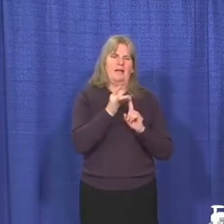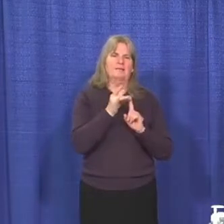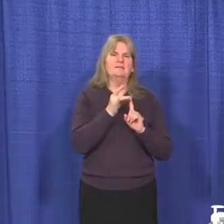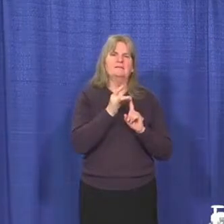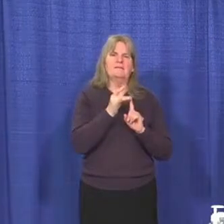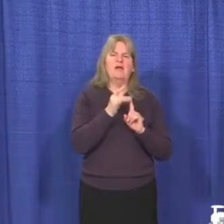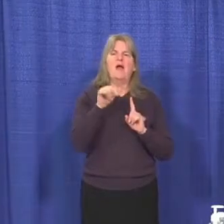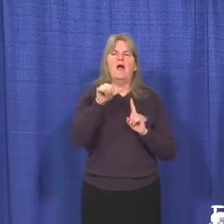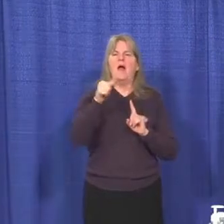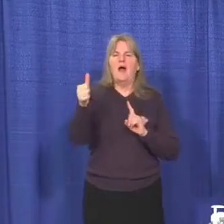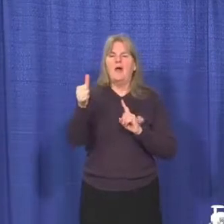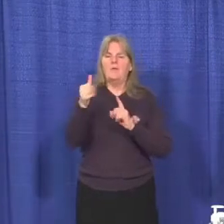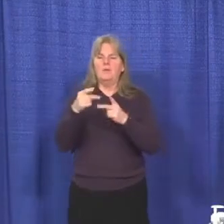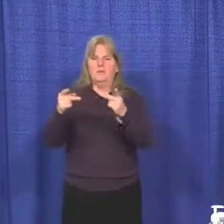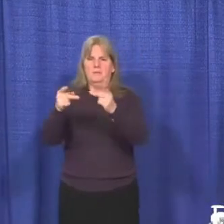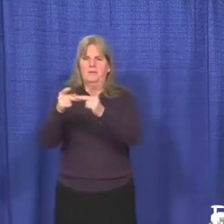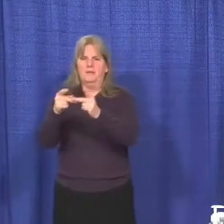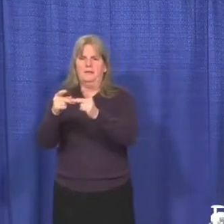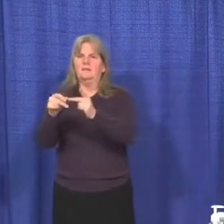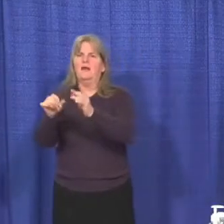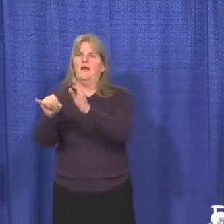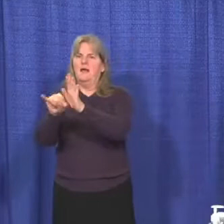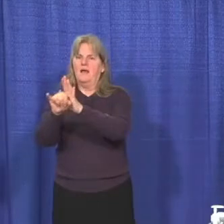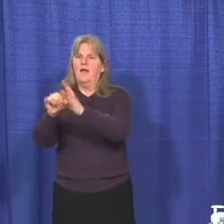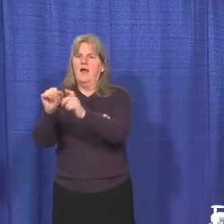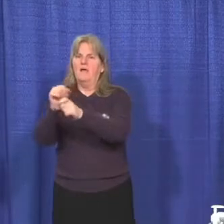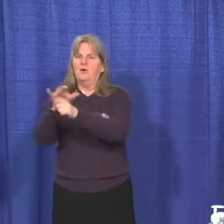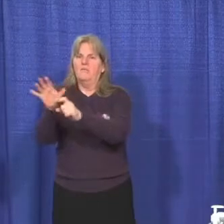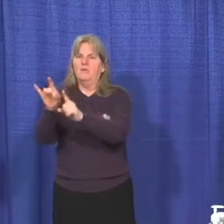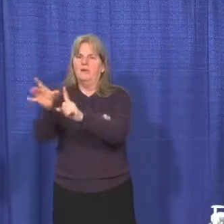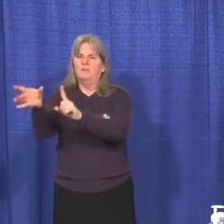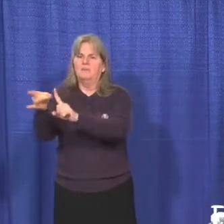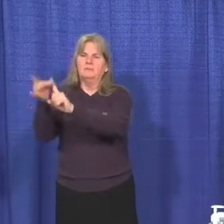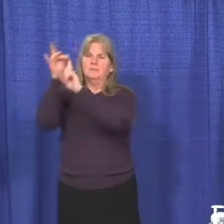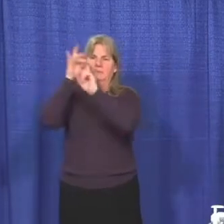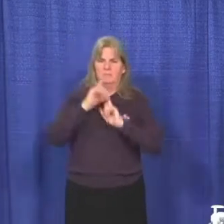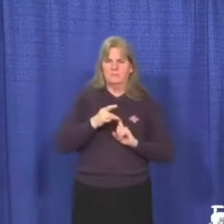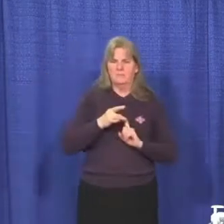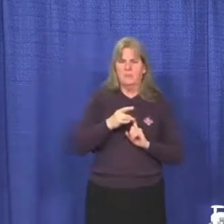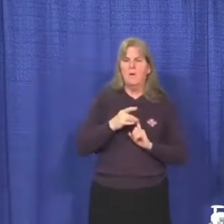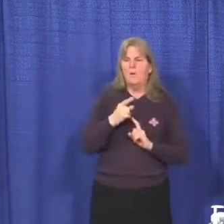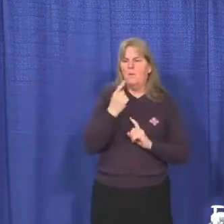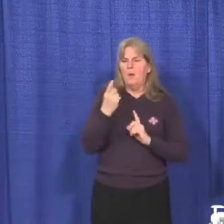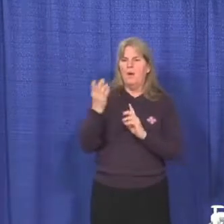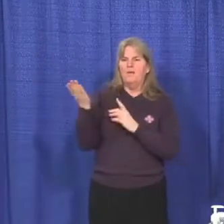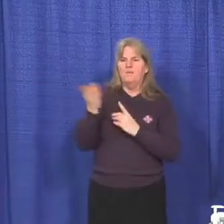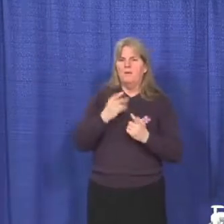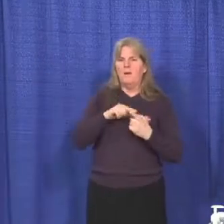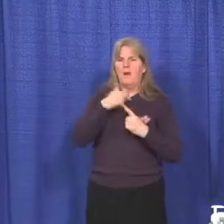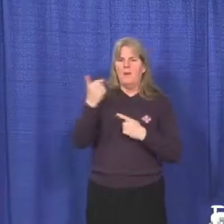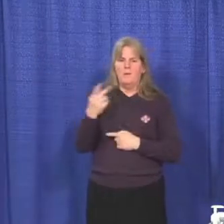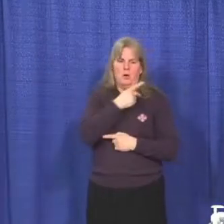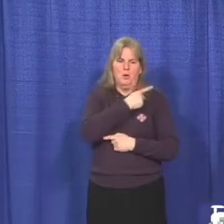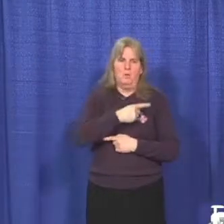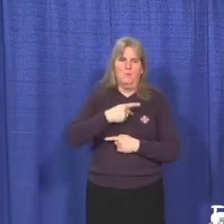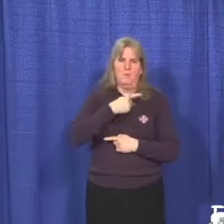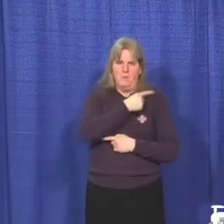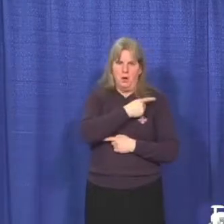were. We count them but they are also counted in another jurisdiction. They come from another province